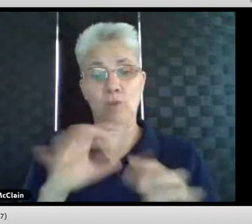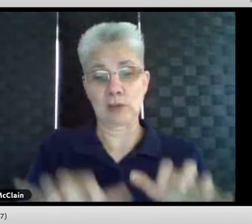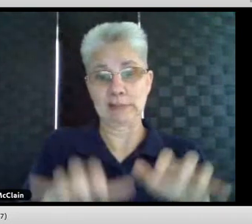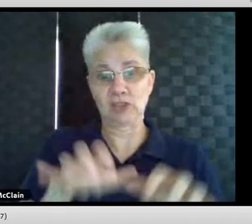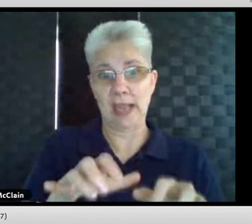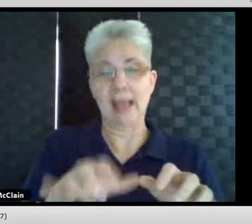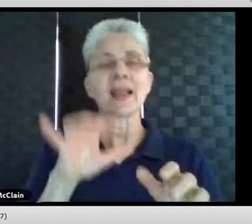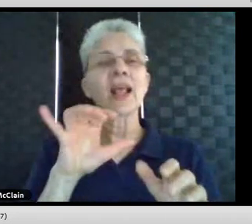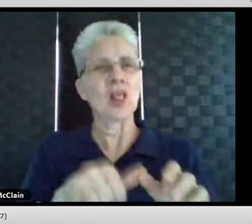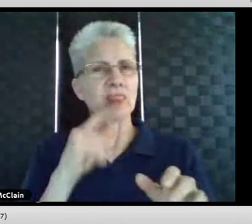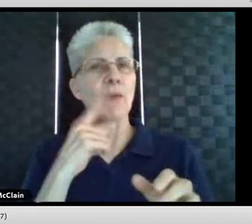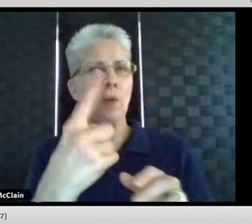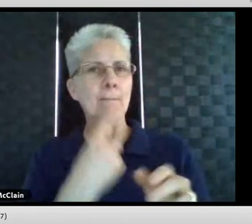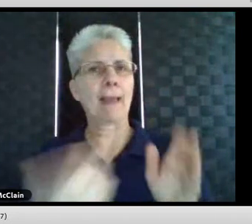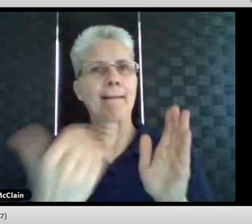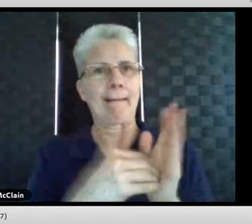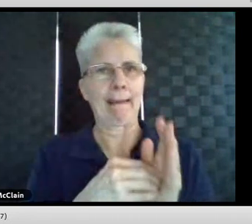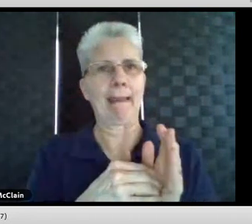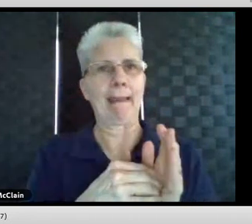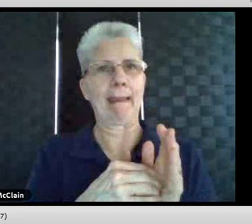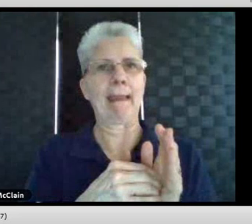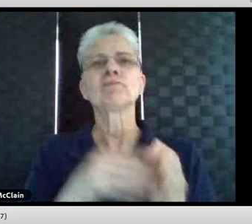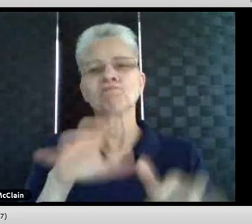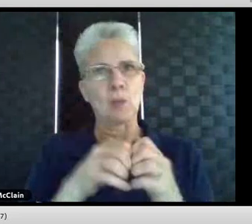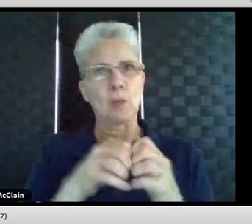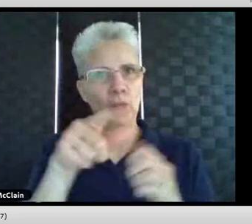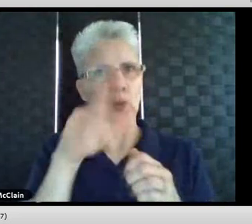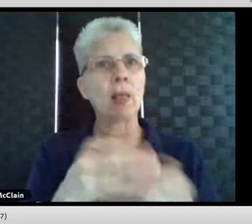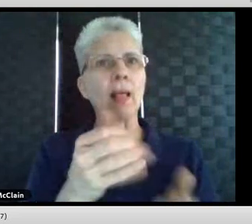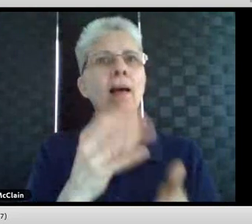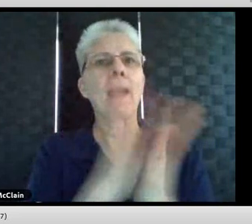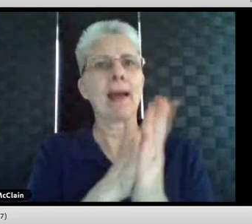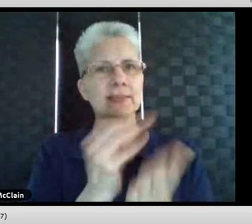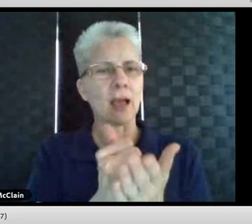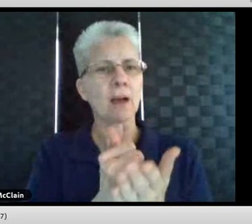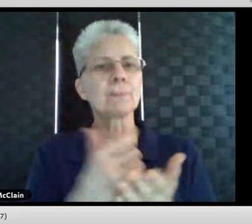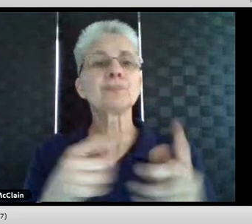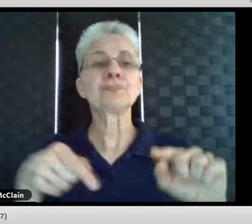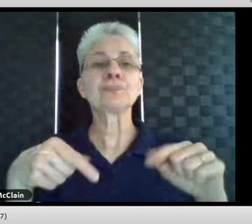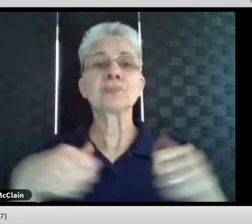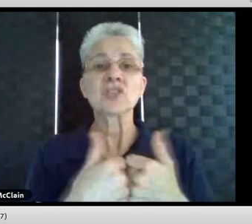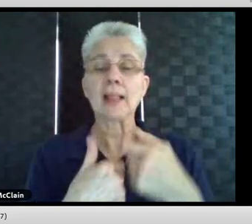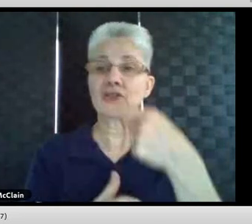they're going to come back and seek help from you. So what are the challenges? That's all the great stuff, right?